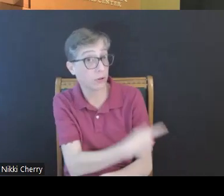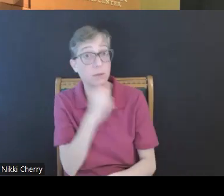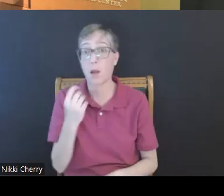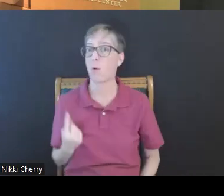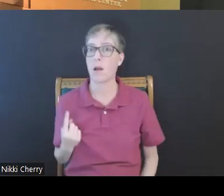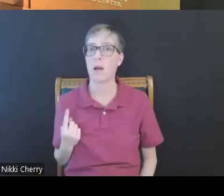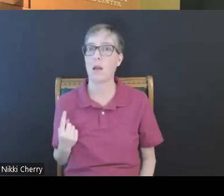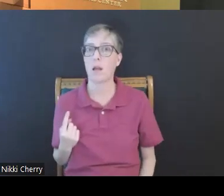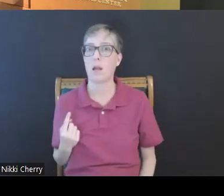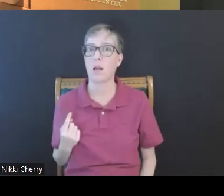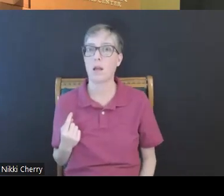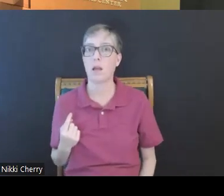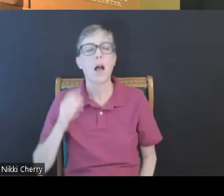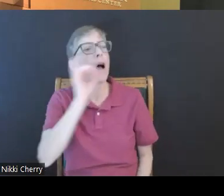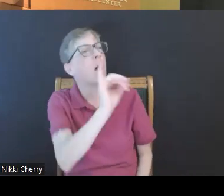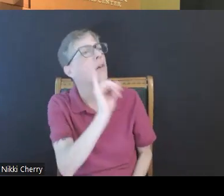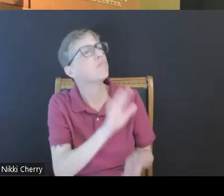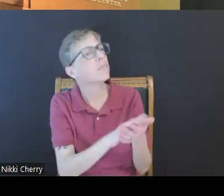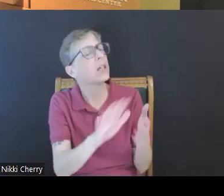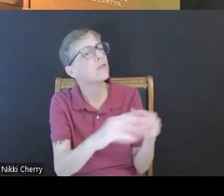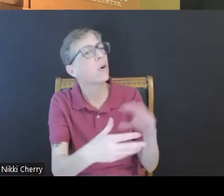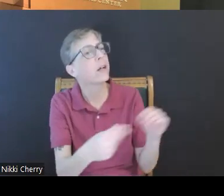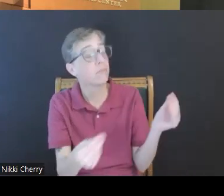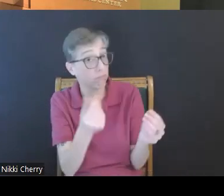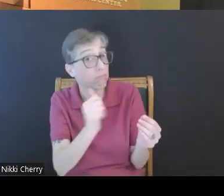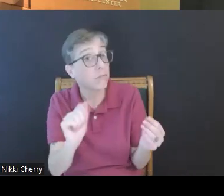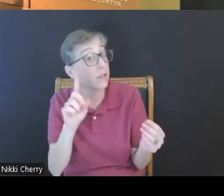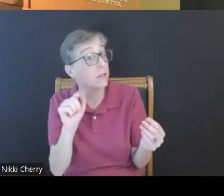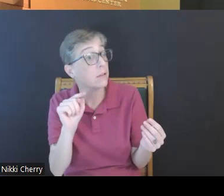and she said oh that's a really nice story she said is there any data to make any of this and